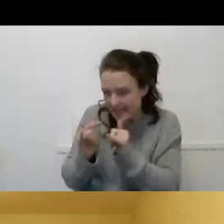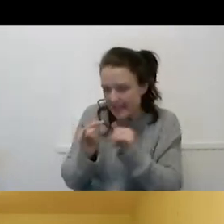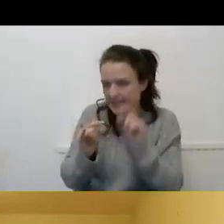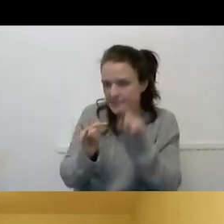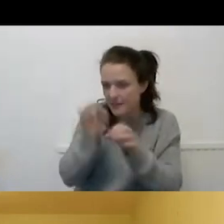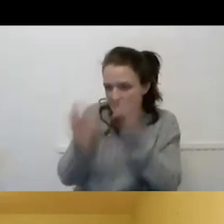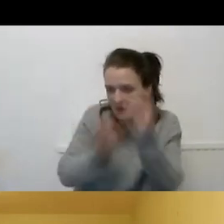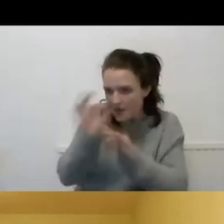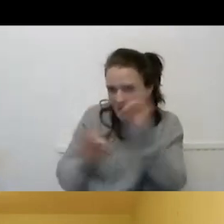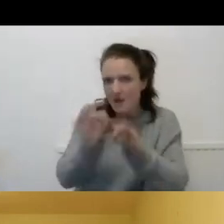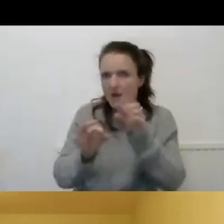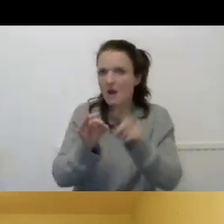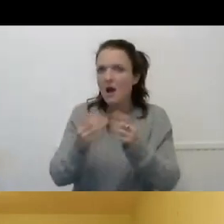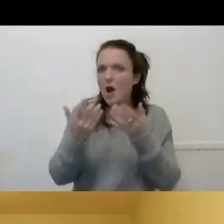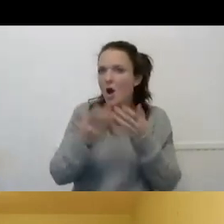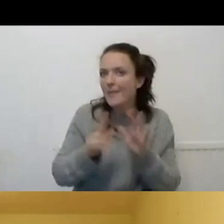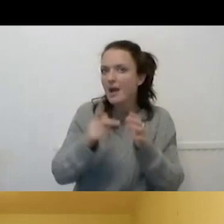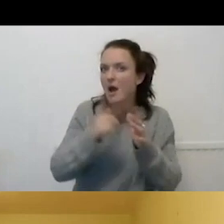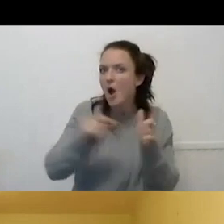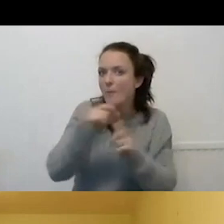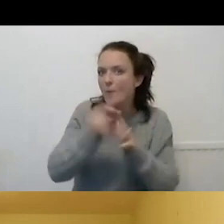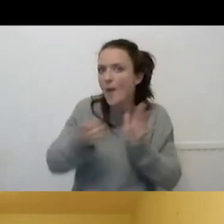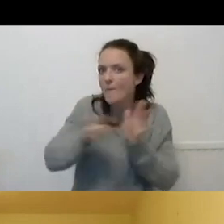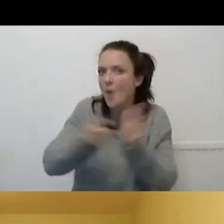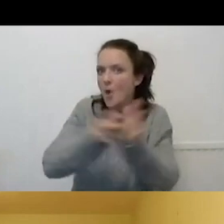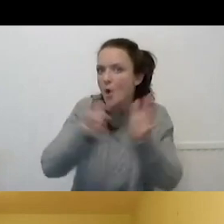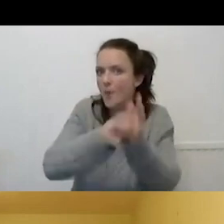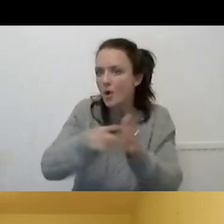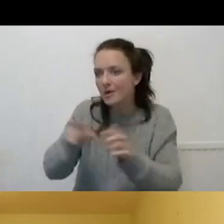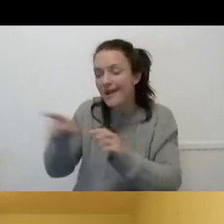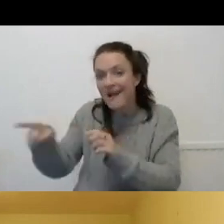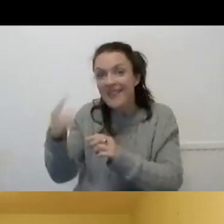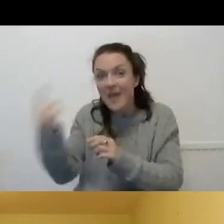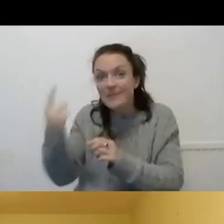and they could always get in touch with us if they had any symptoms, and reports in the medical